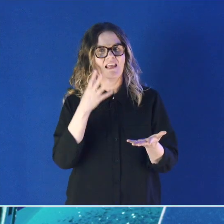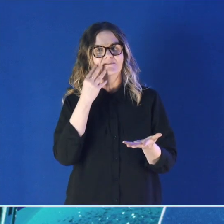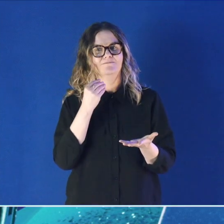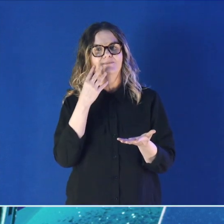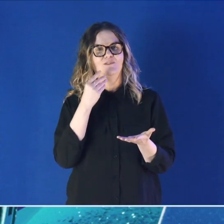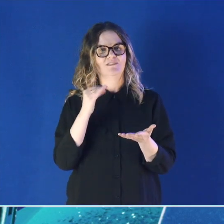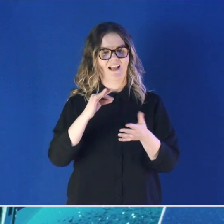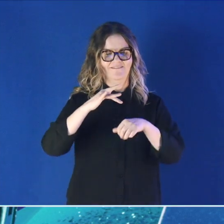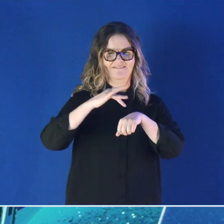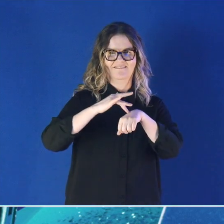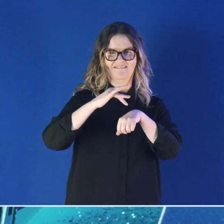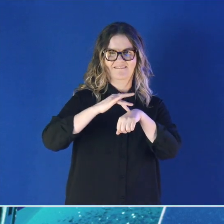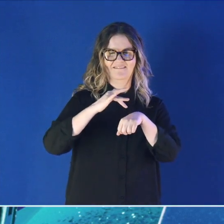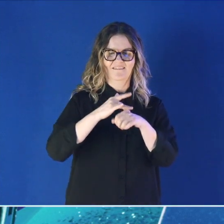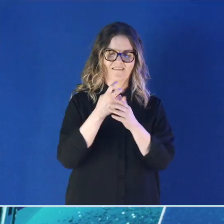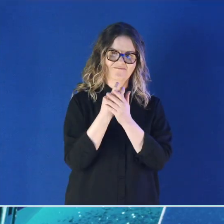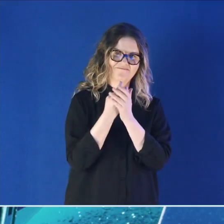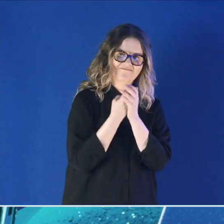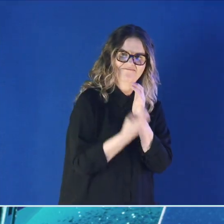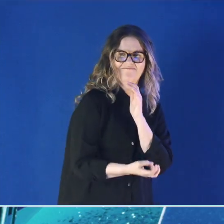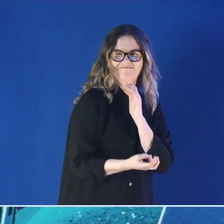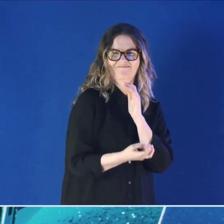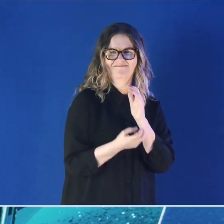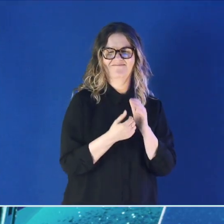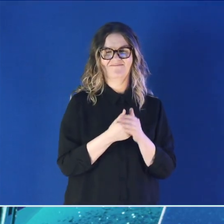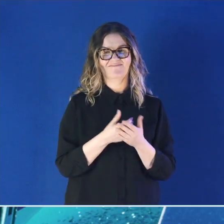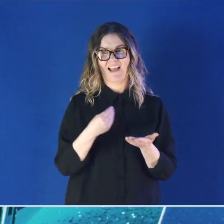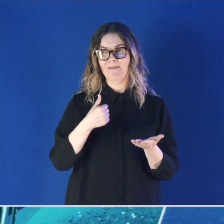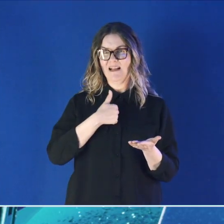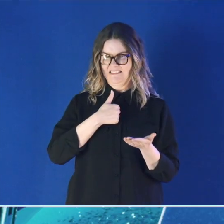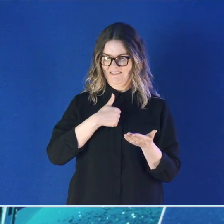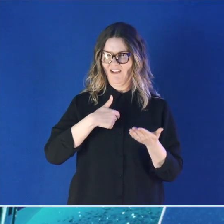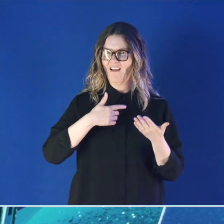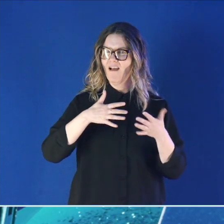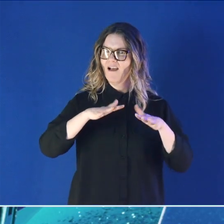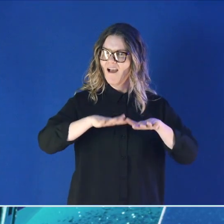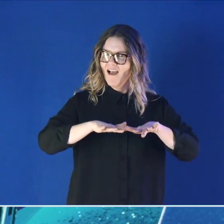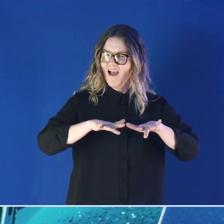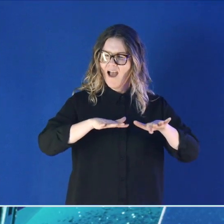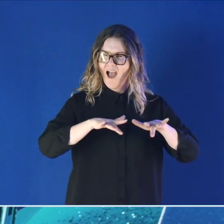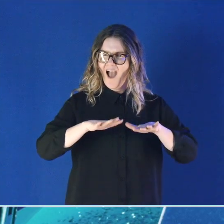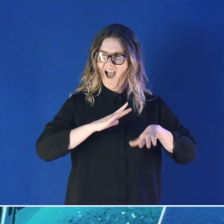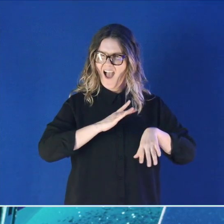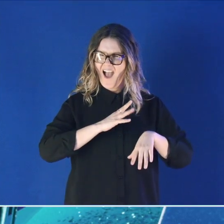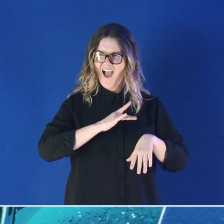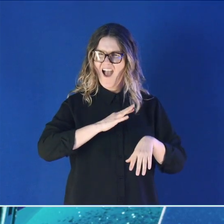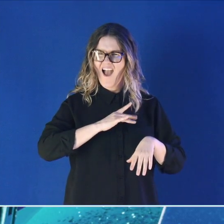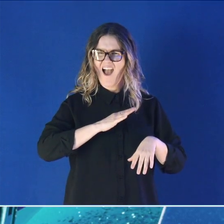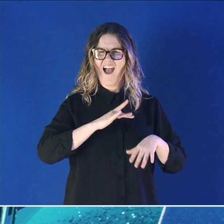and to see the people around everyone using it. It's like, what is that? Can I do it? Can I use it?